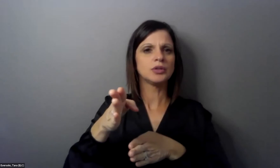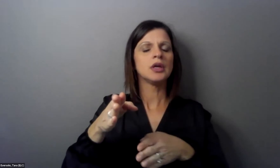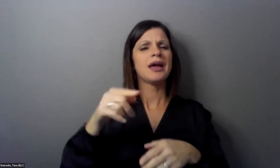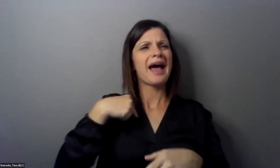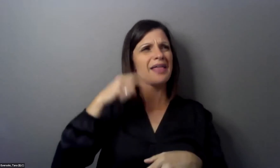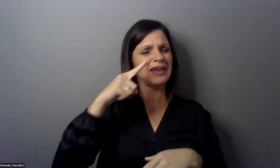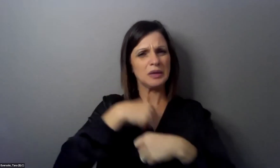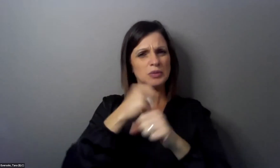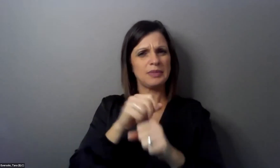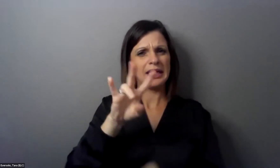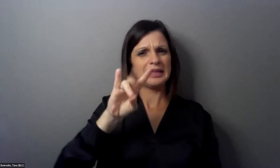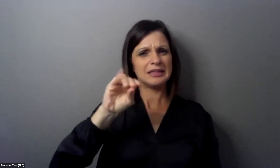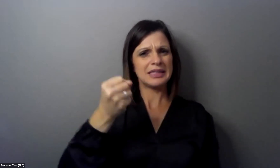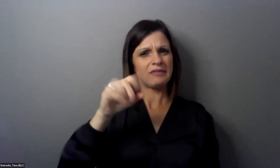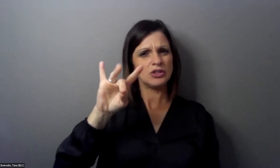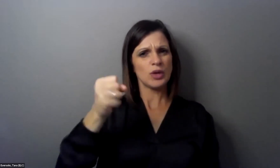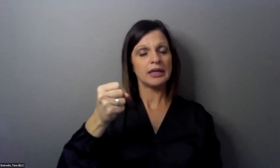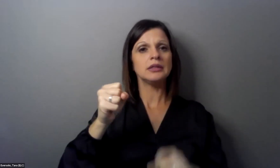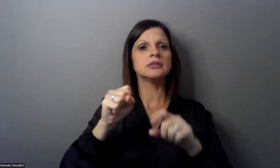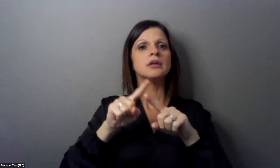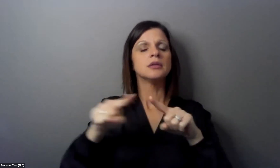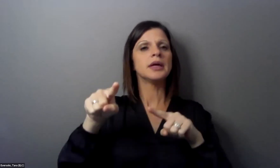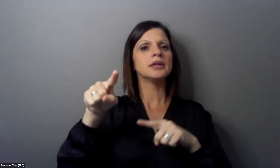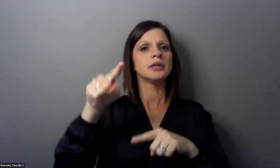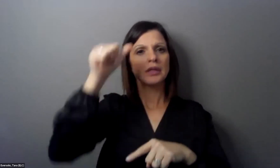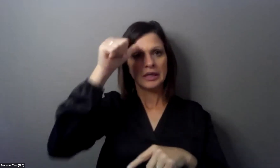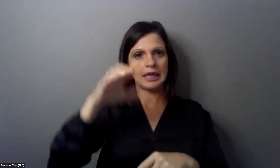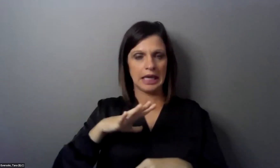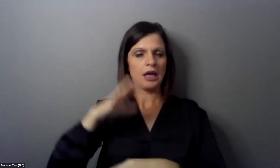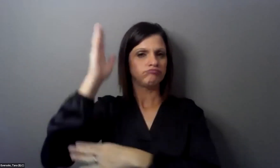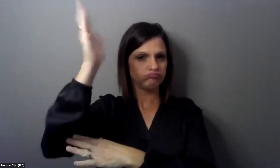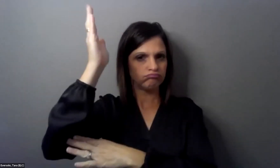The guy basically goes over that – I will not go in depth